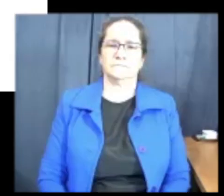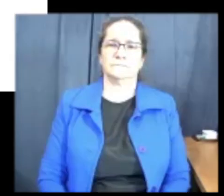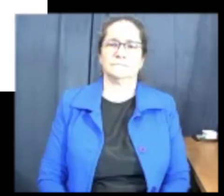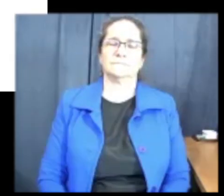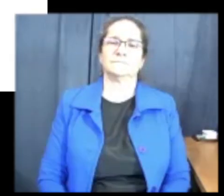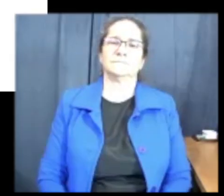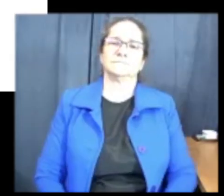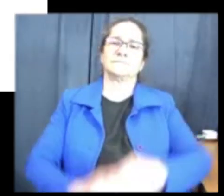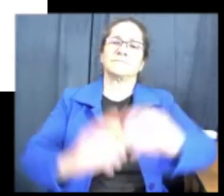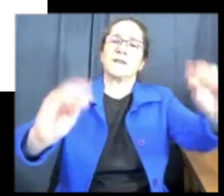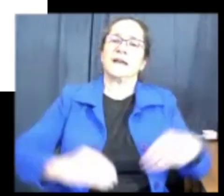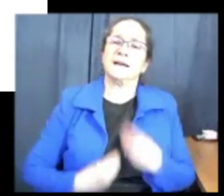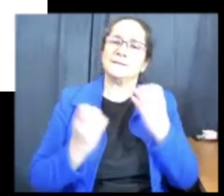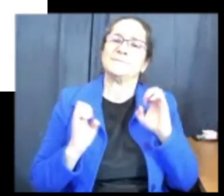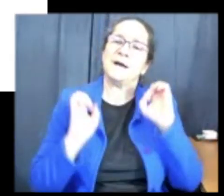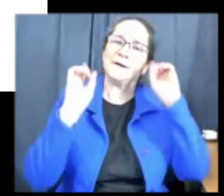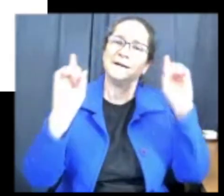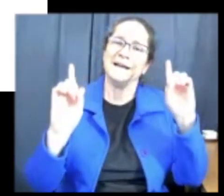InspirED Virtual learning series.